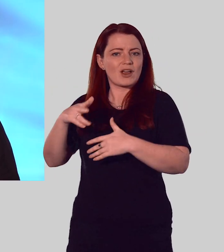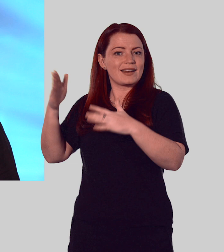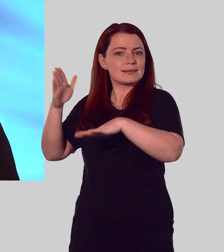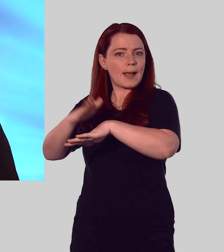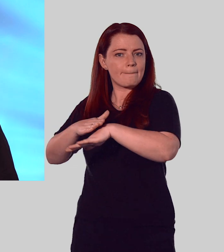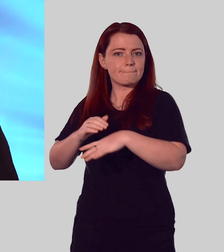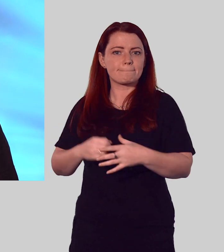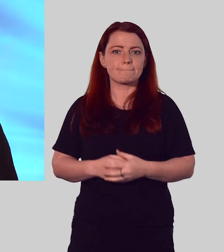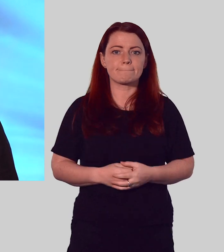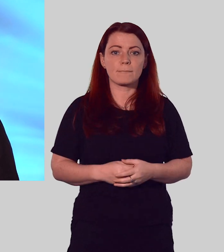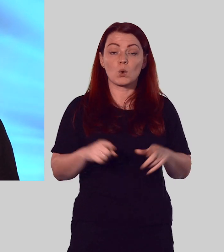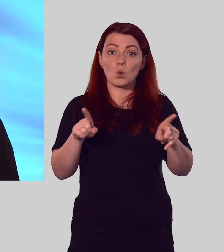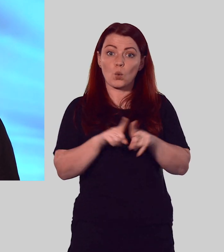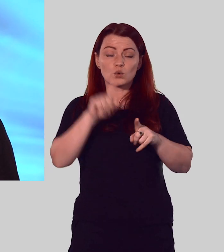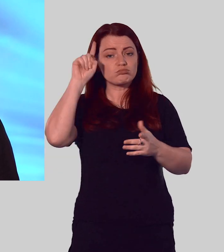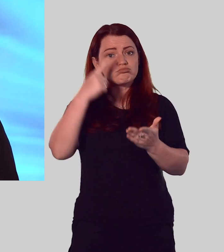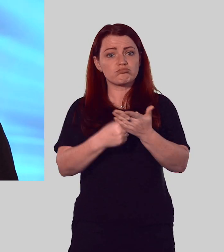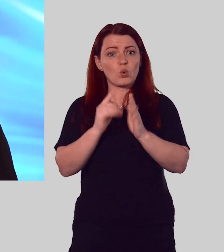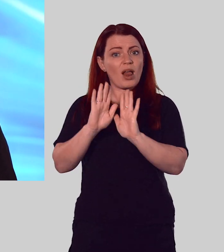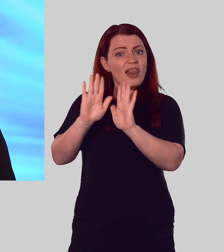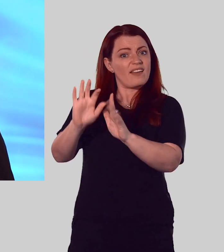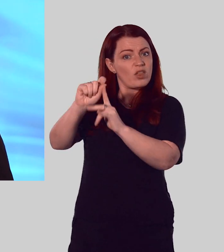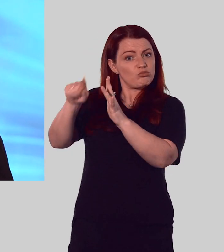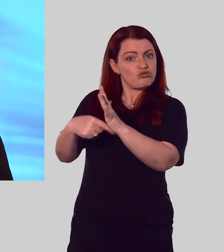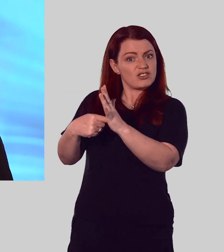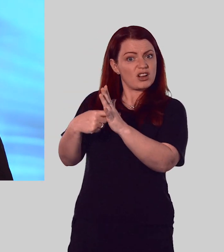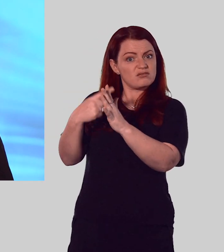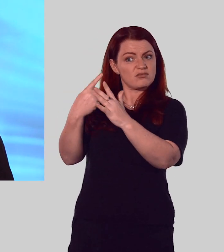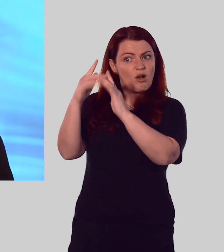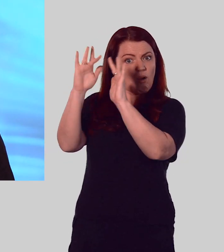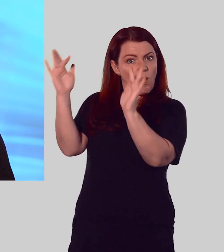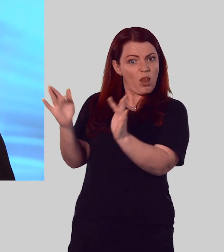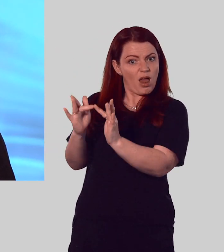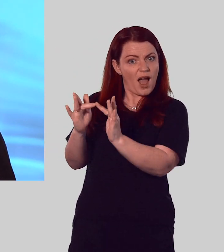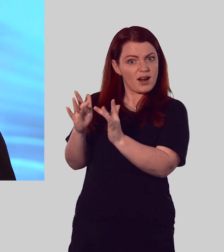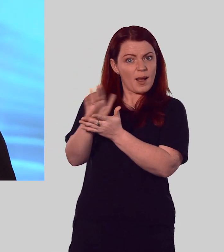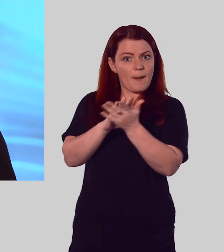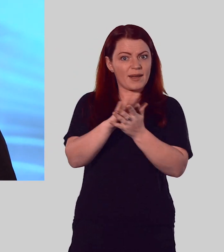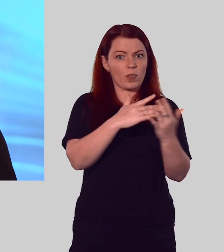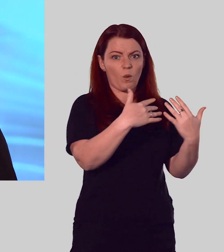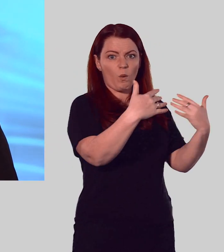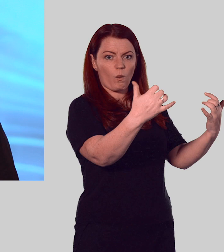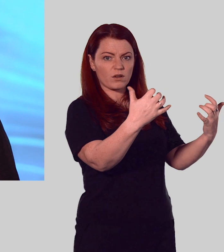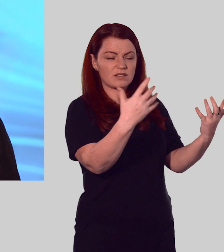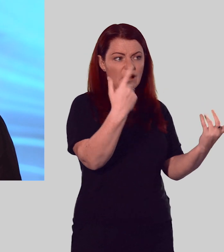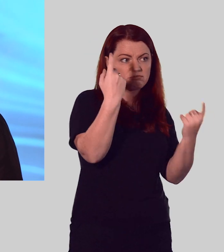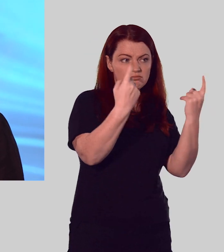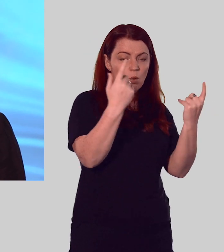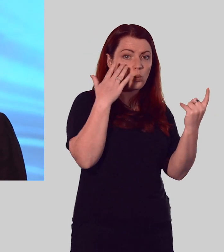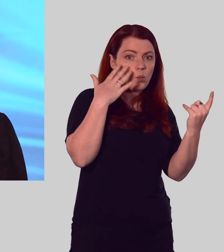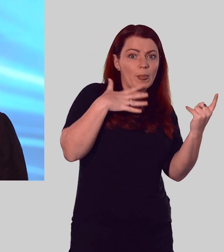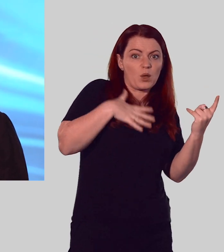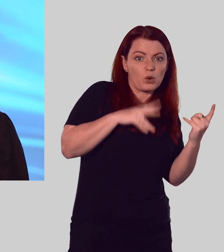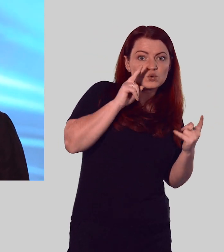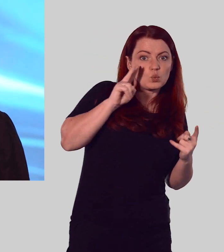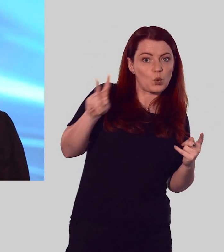to leave your project up for a limited time to encourage the audience to prioritise watching it, this is a good strategy as the